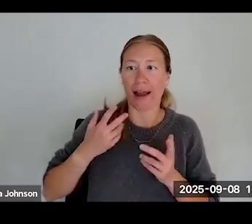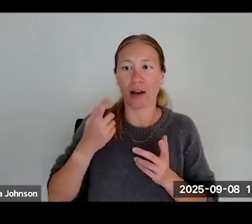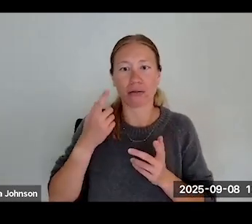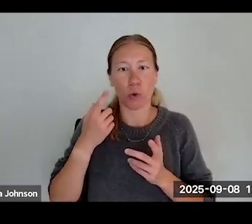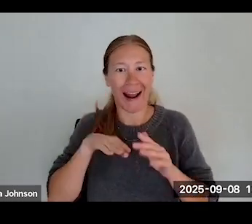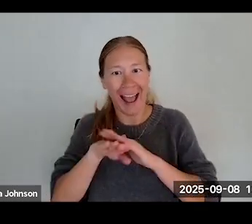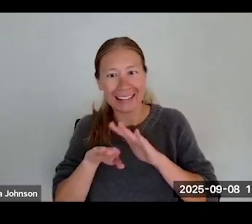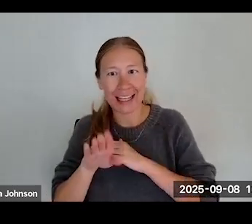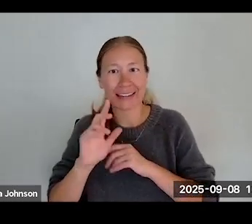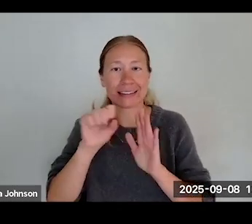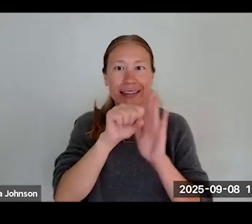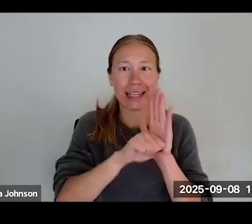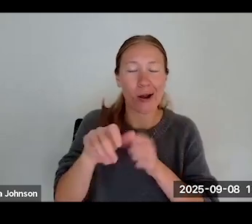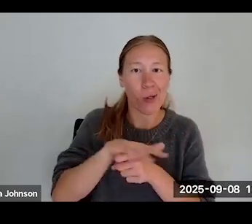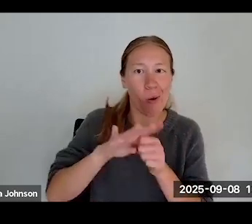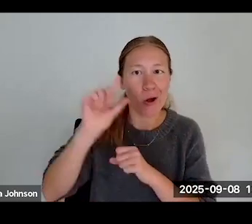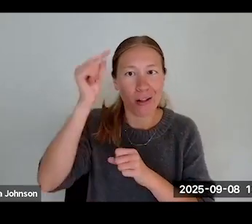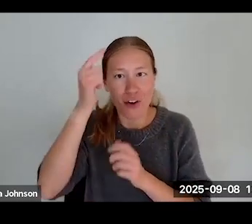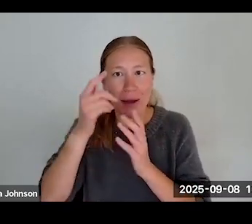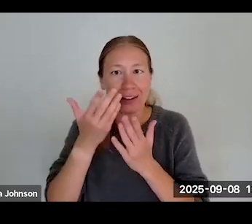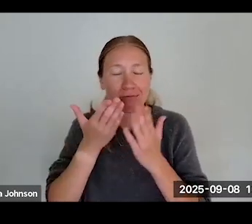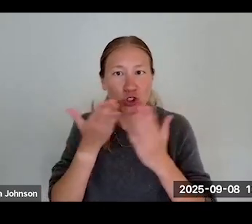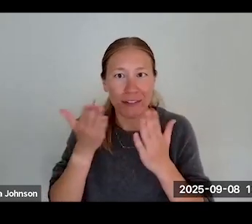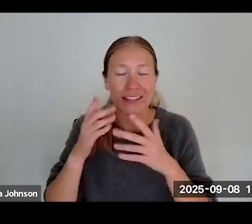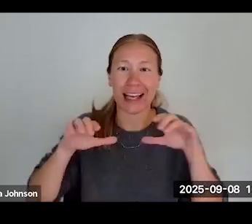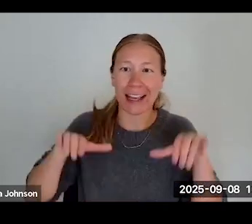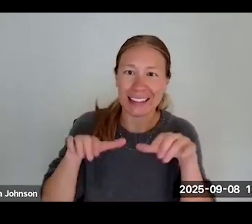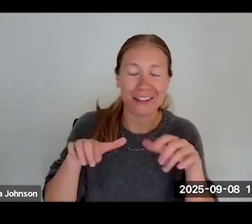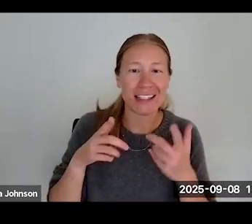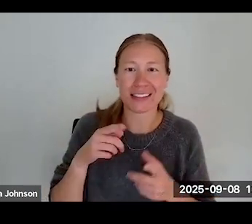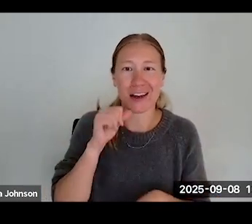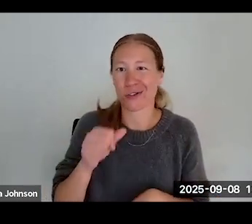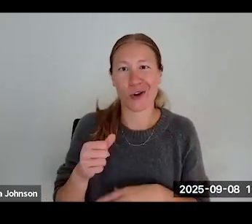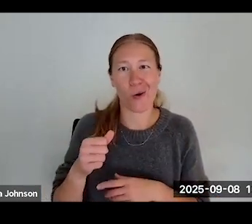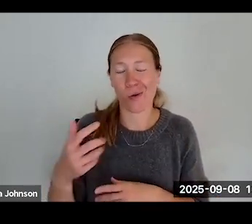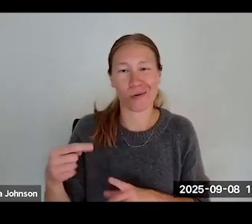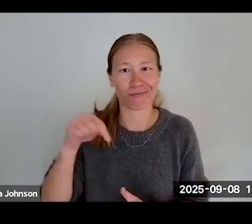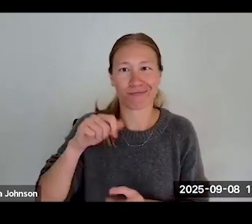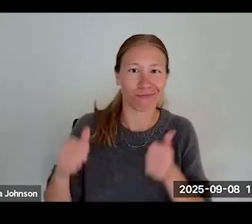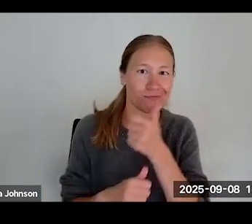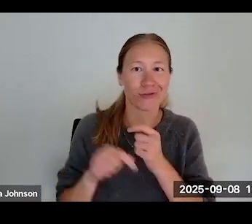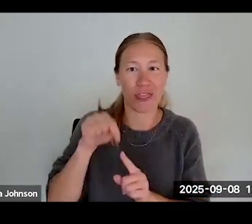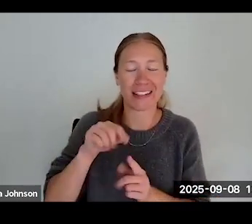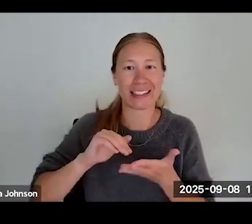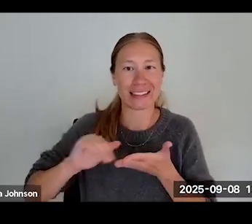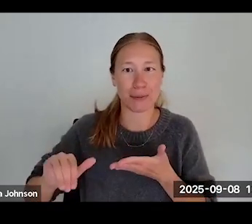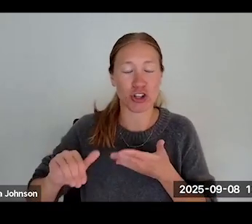or local government services or activities do not really fall under this exception even if the document was posted